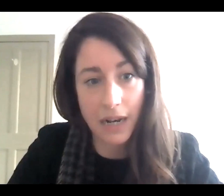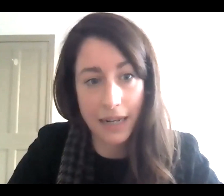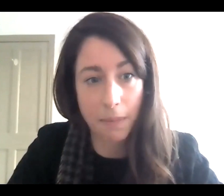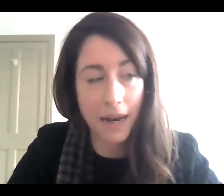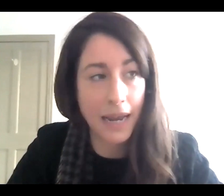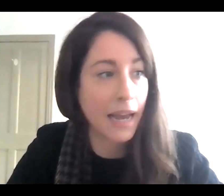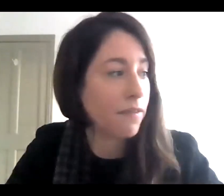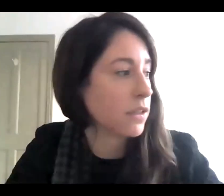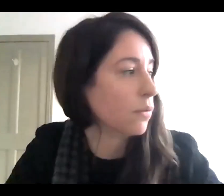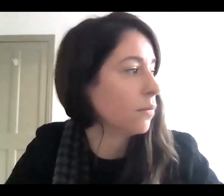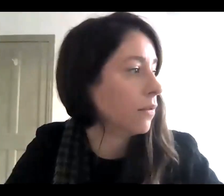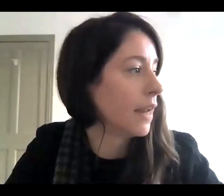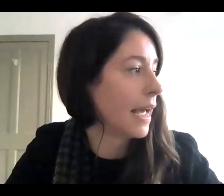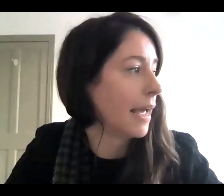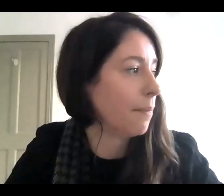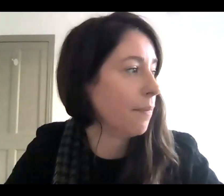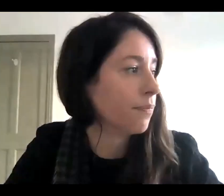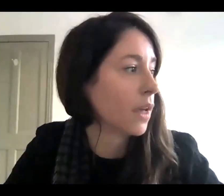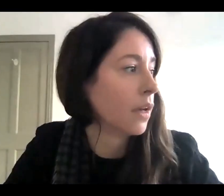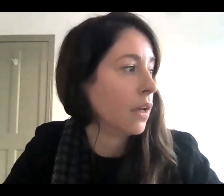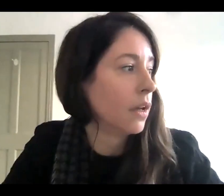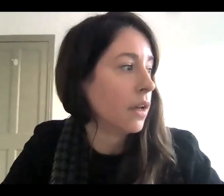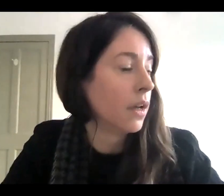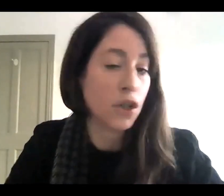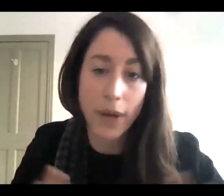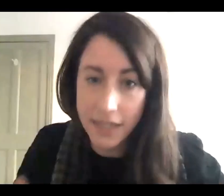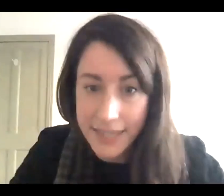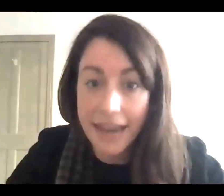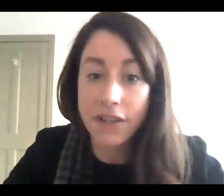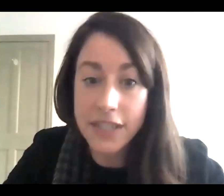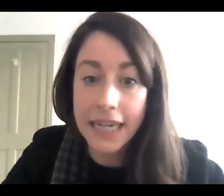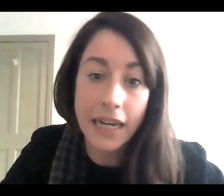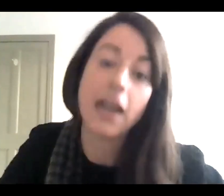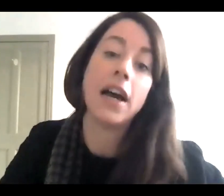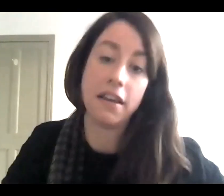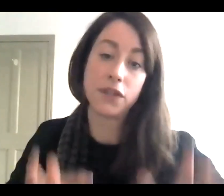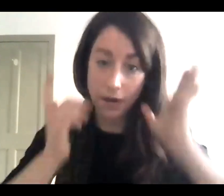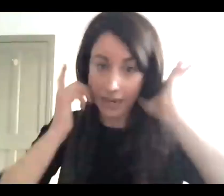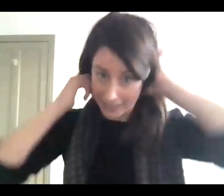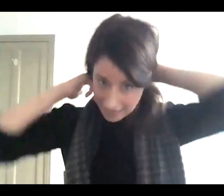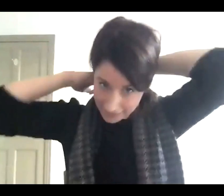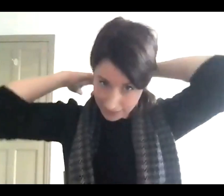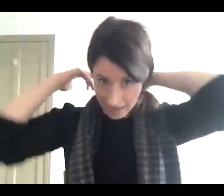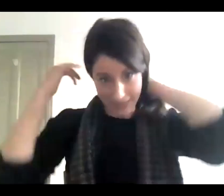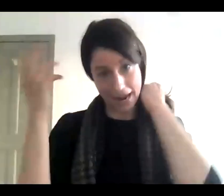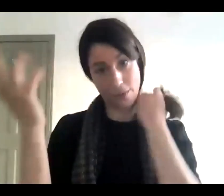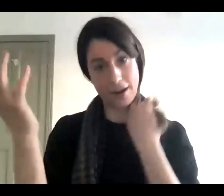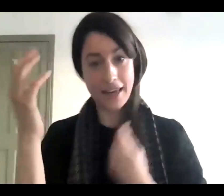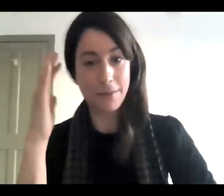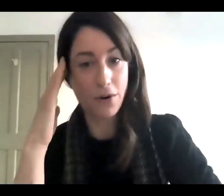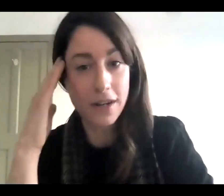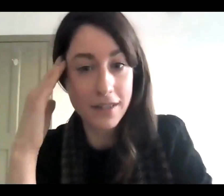to let the play have its own 2017 life. So I guess that's that's how I came across